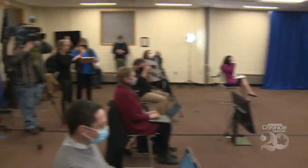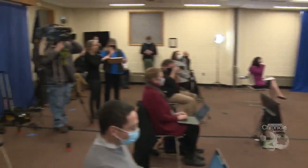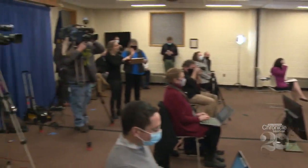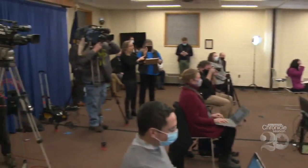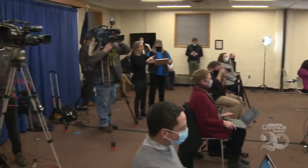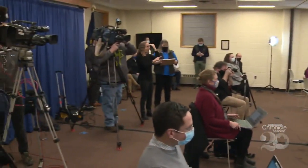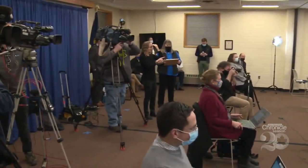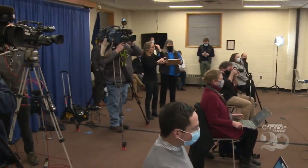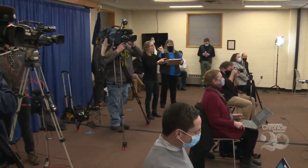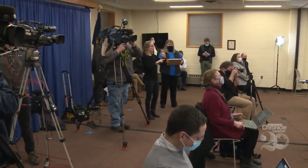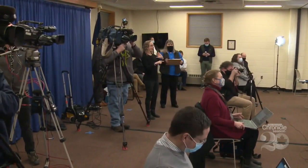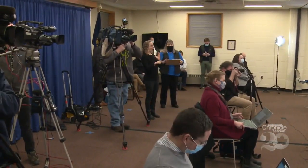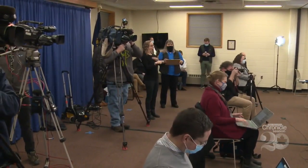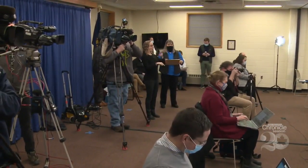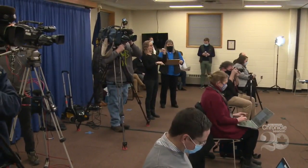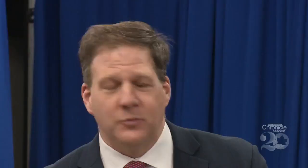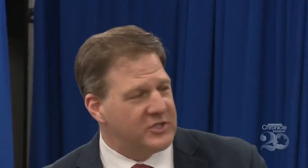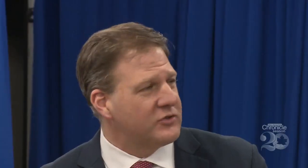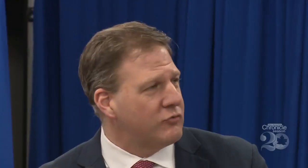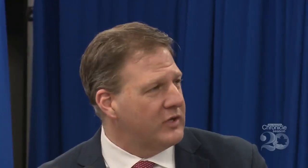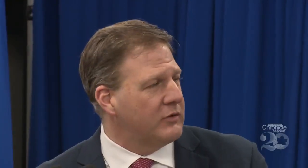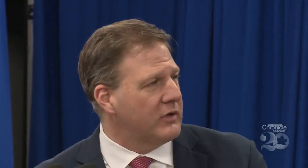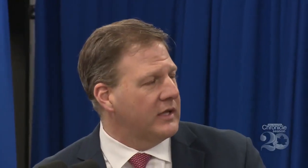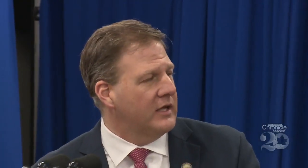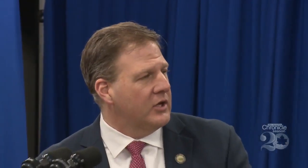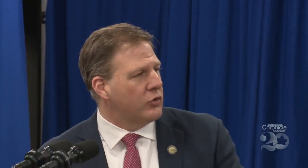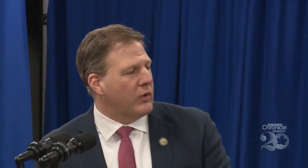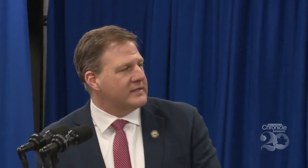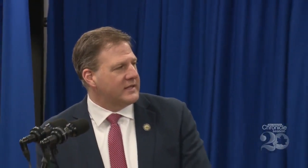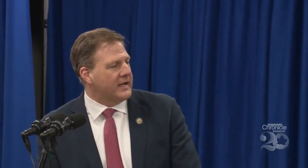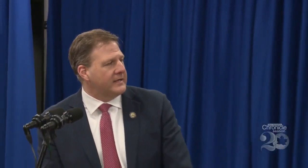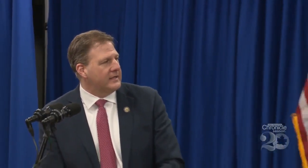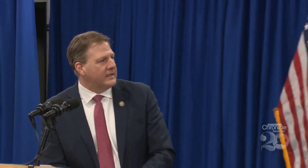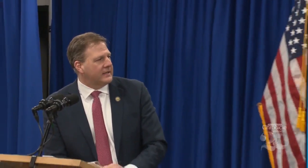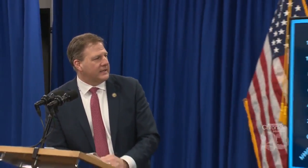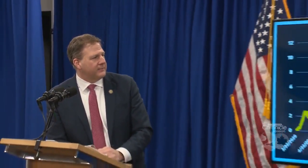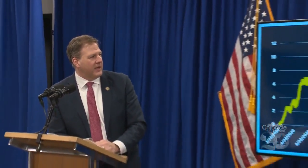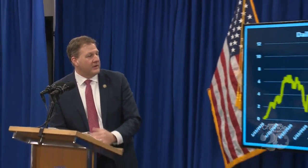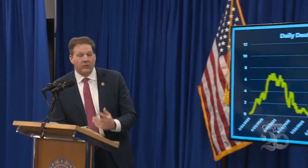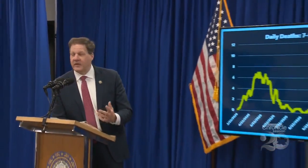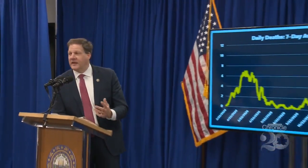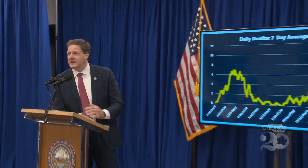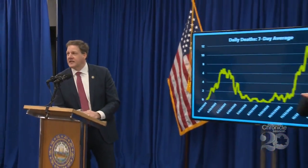AND SO THAT’S WHAT I REALLY LIKE ABOUT OUR RELATIONSHIP. HE’S REALLY WONDERFUL. I REALLY LOVE THIS JOB. BUT DURING THE PRESS CONFERENCE, IT’S ALL BUSINESS,